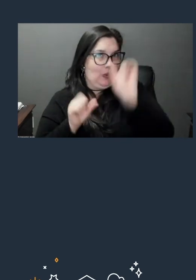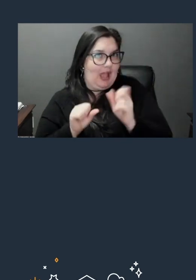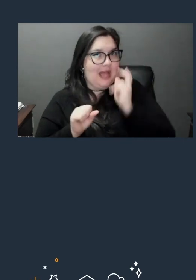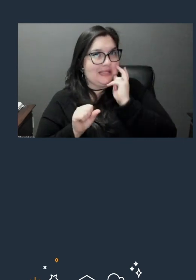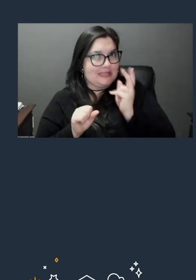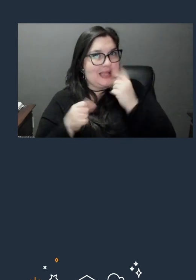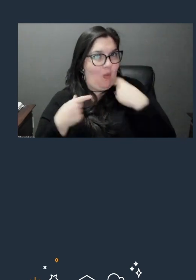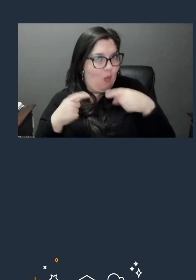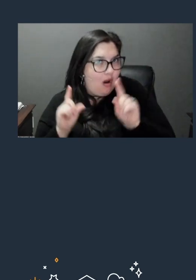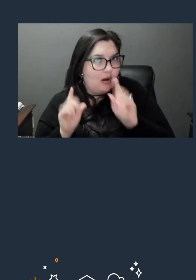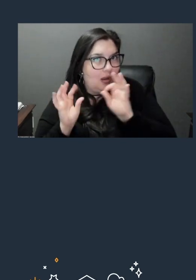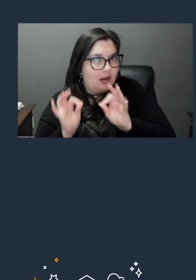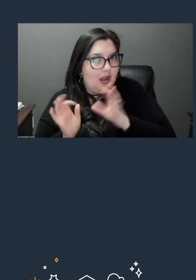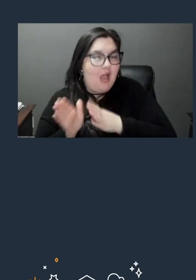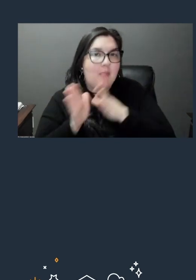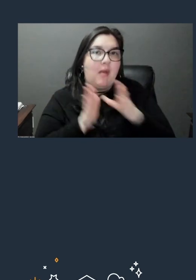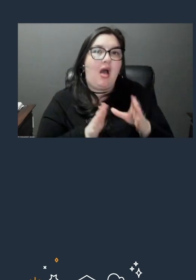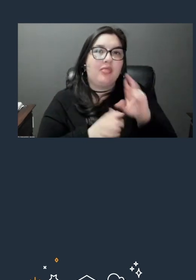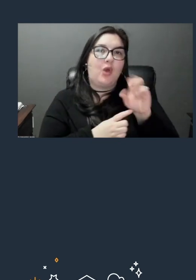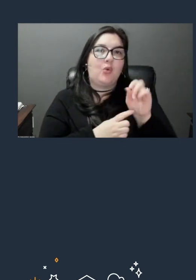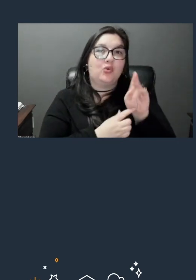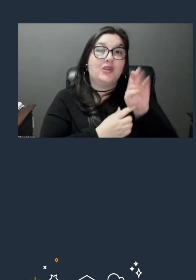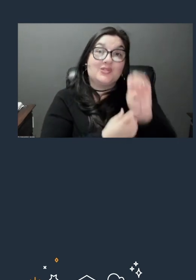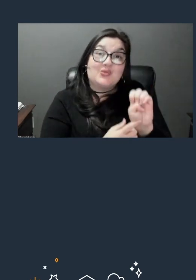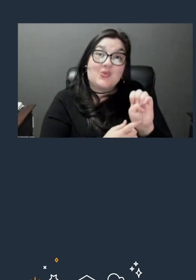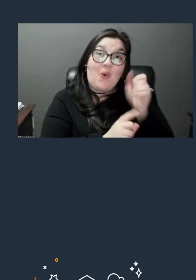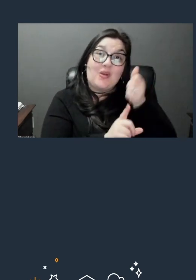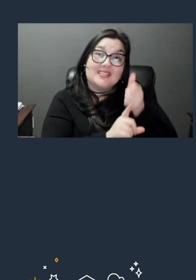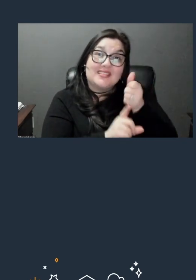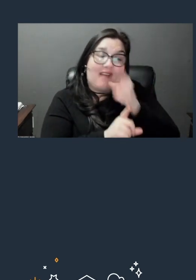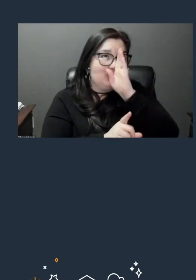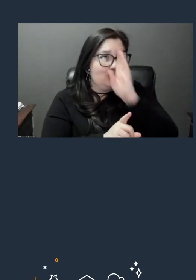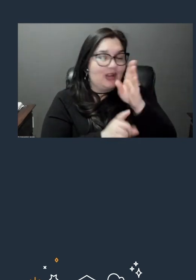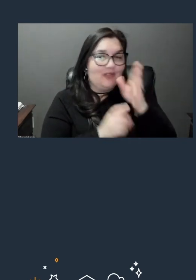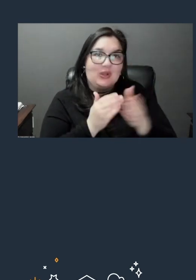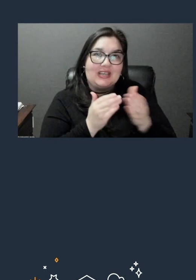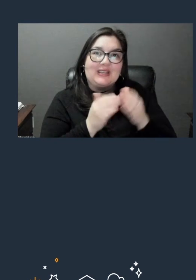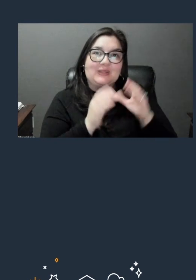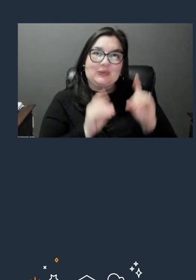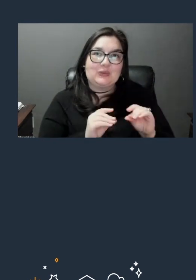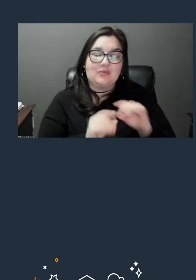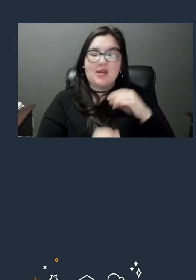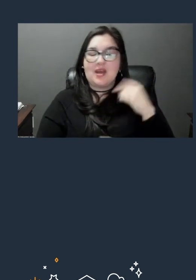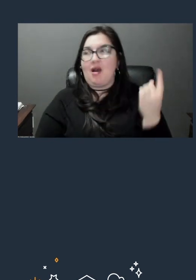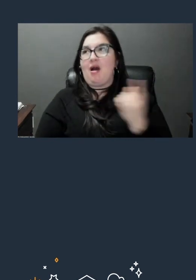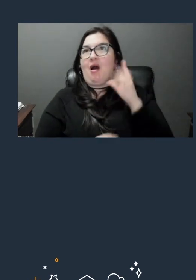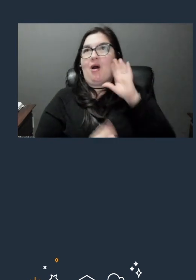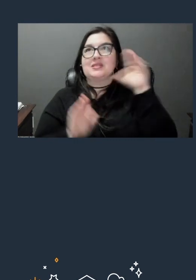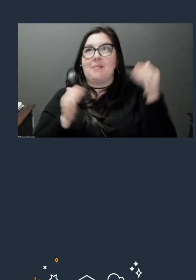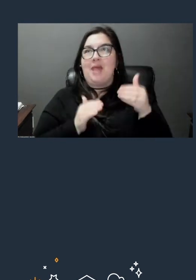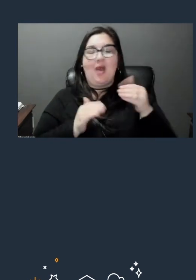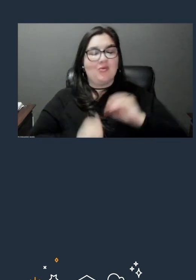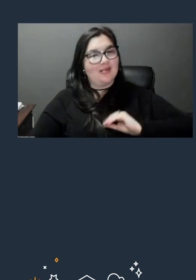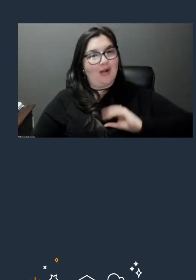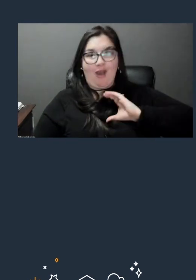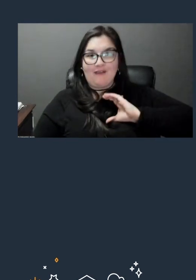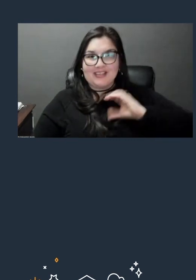but the restore is also straightforward to do. It's all about confidence, right? - All about confidence! Yep. - Yeah, that's the name of the game with this feature.